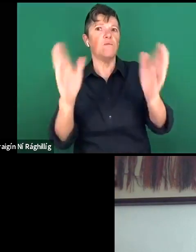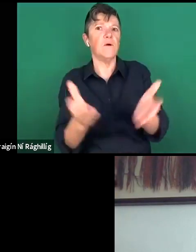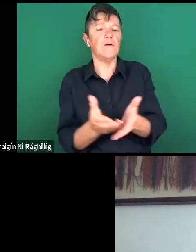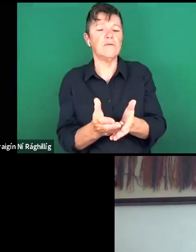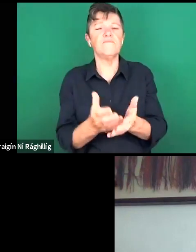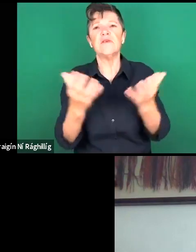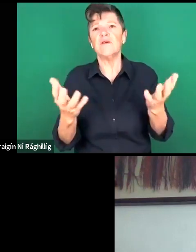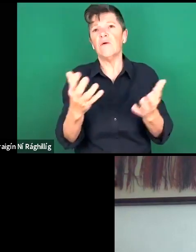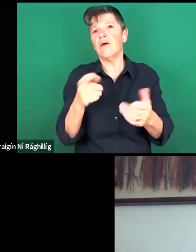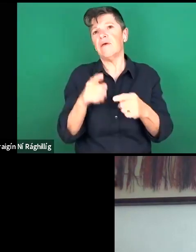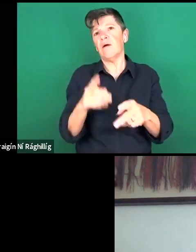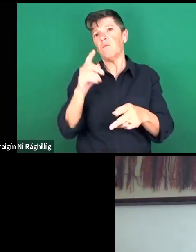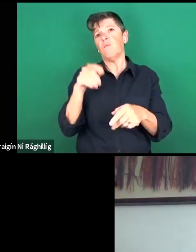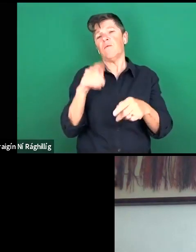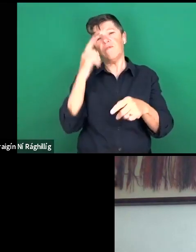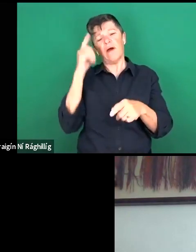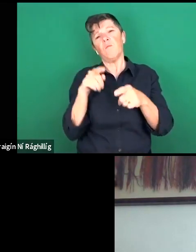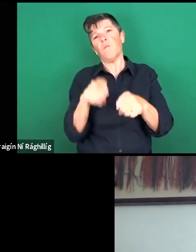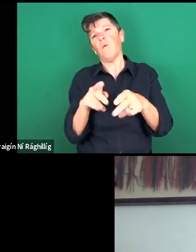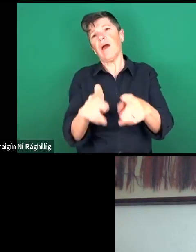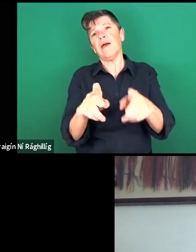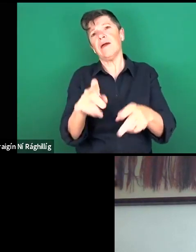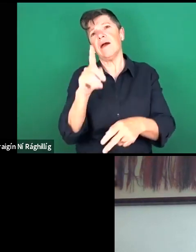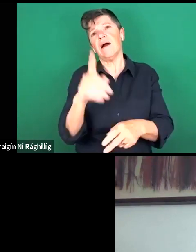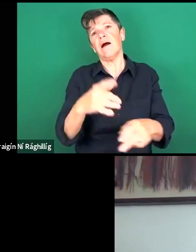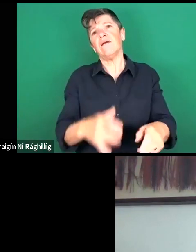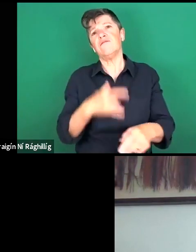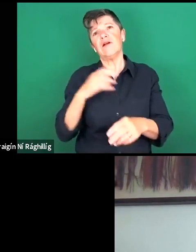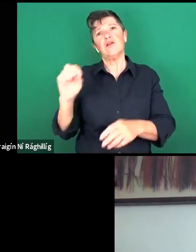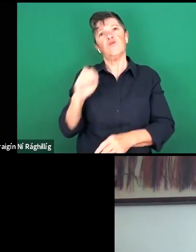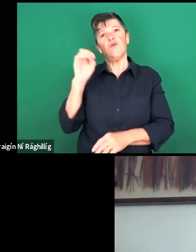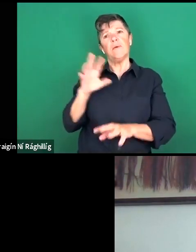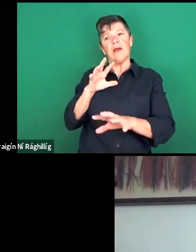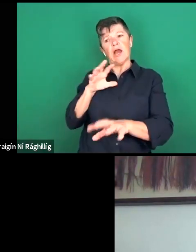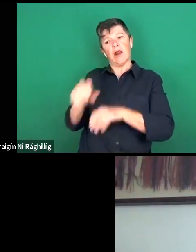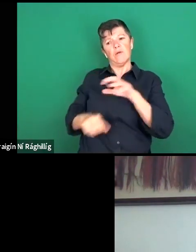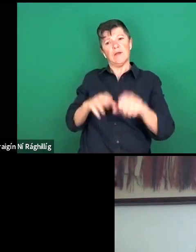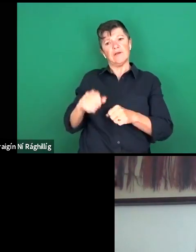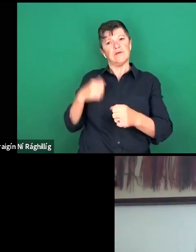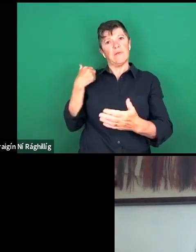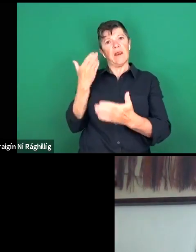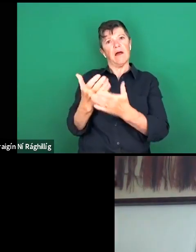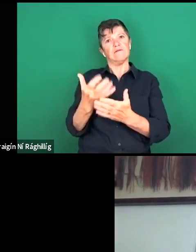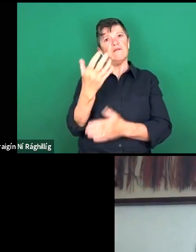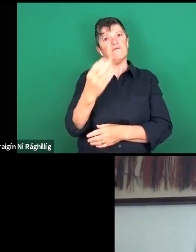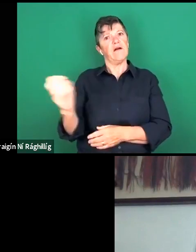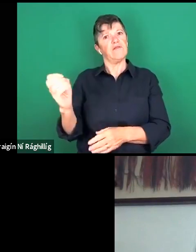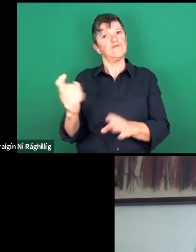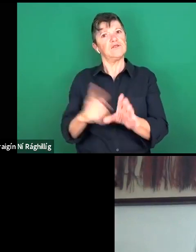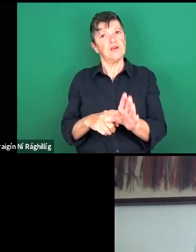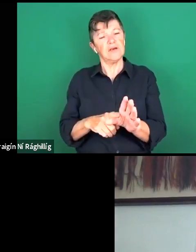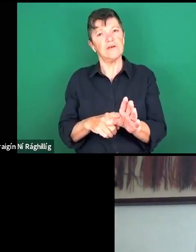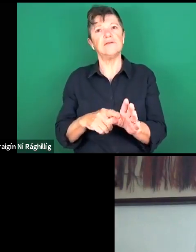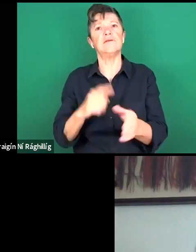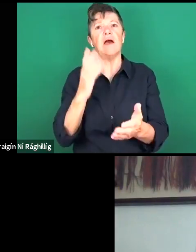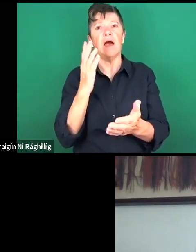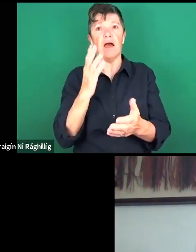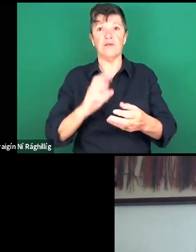In a talk it's not possible to reference everybody whose work I've drawn on in order to develop the arguments